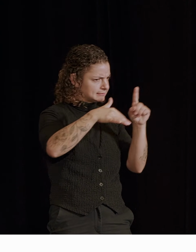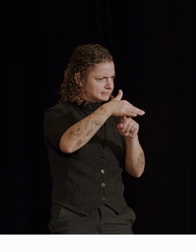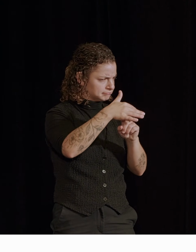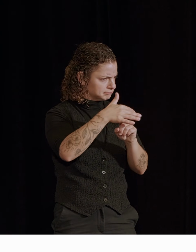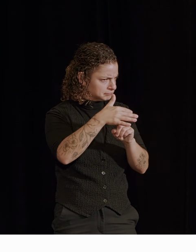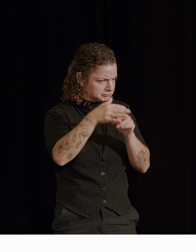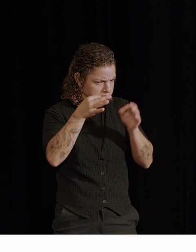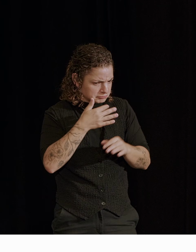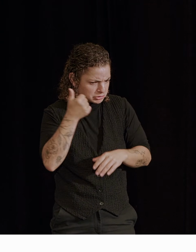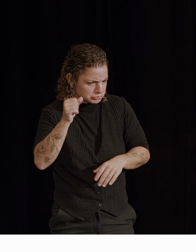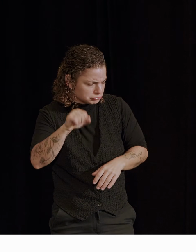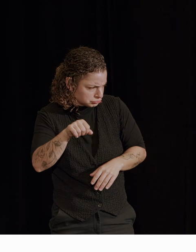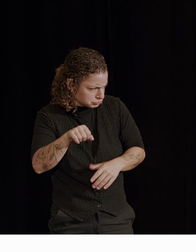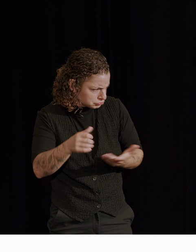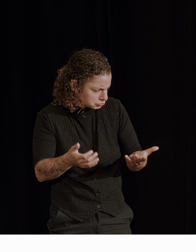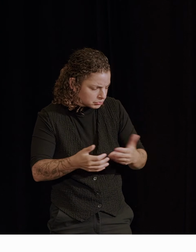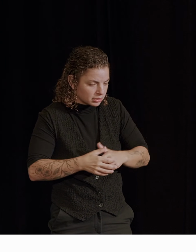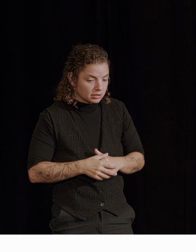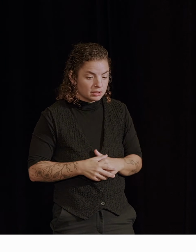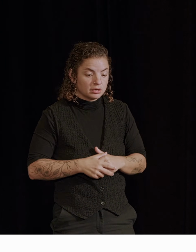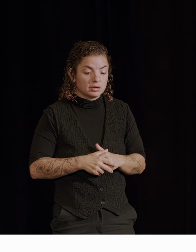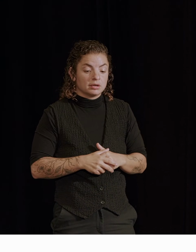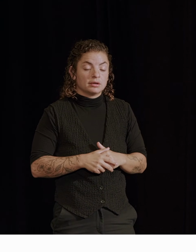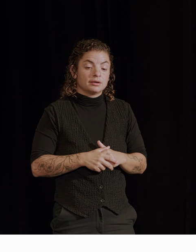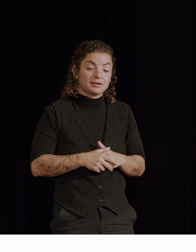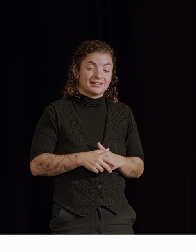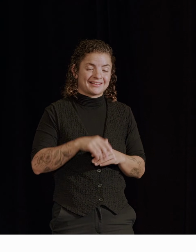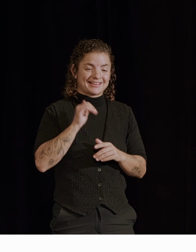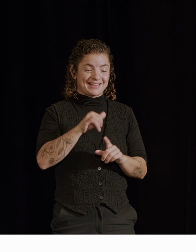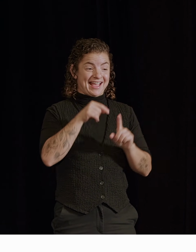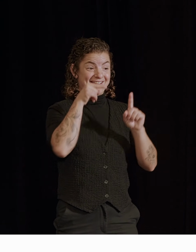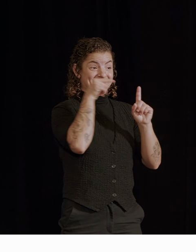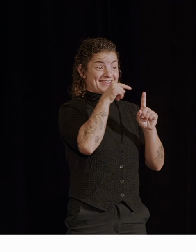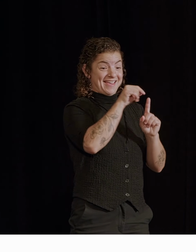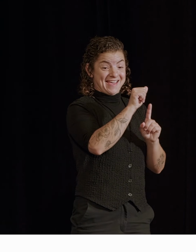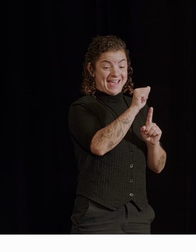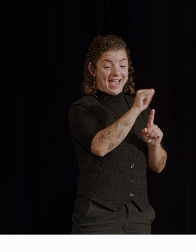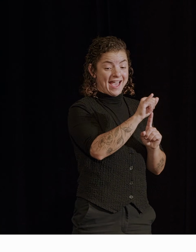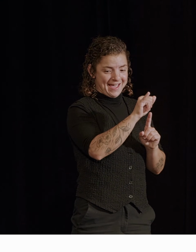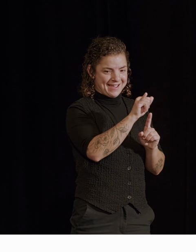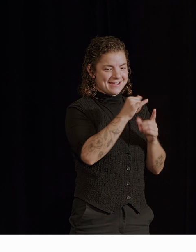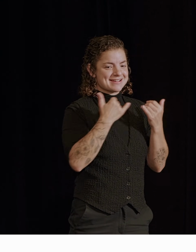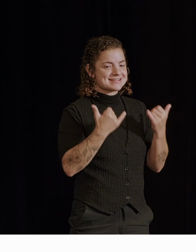That is the thing that AI is now superseding, and even week by week,